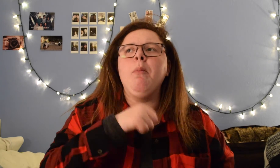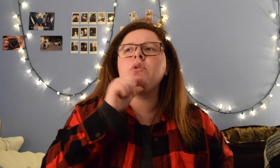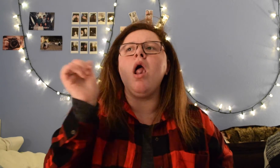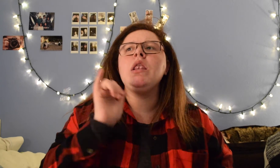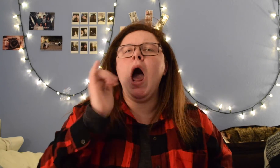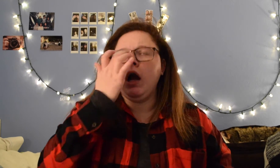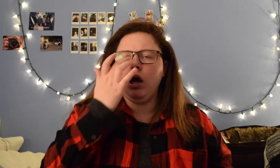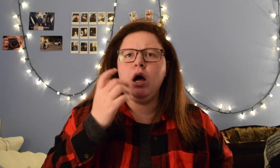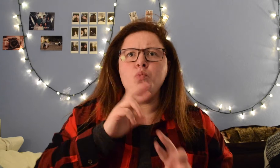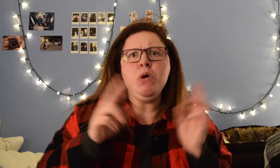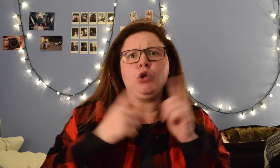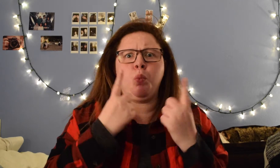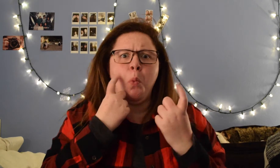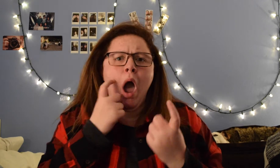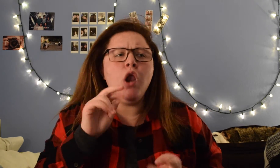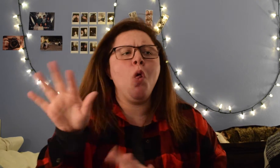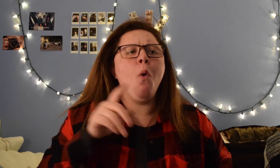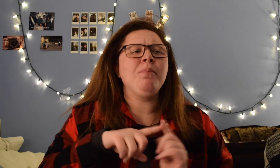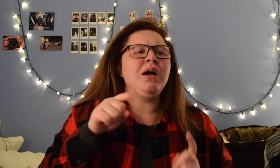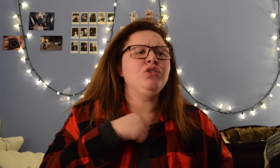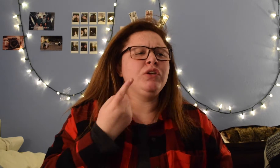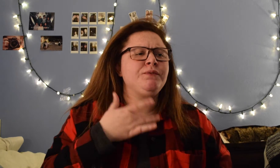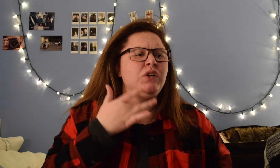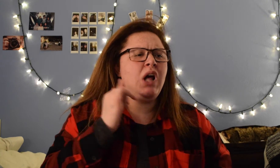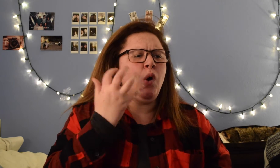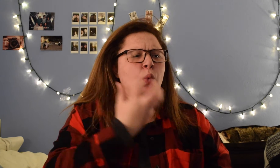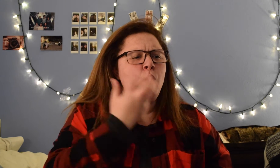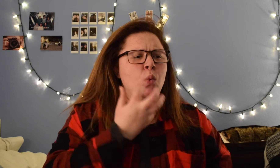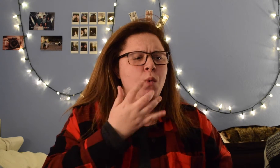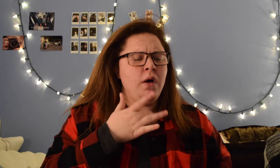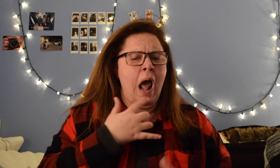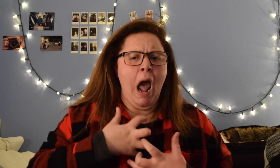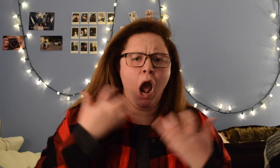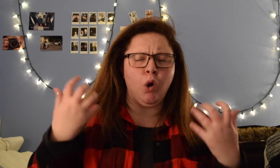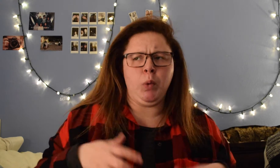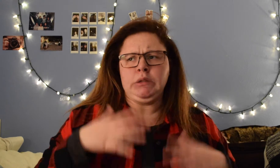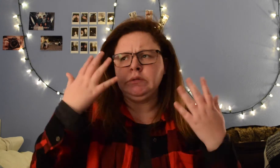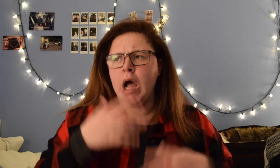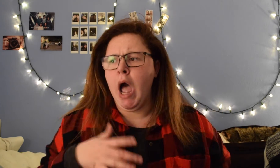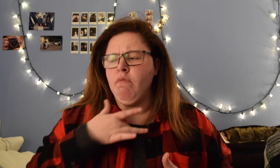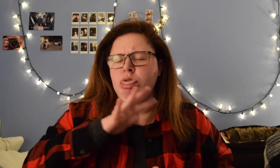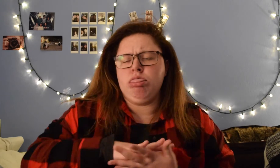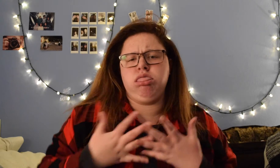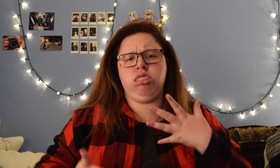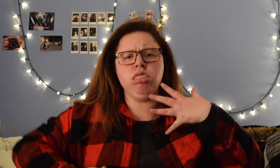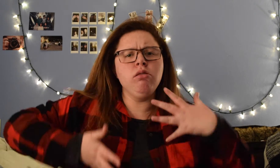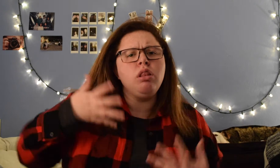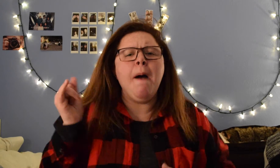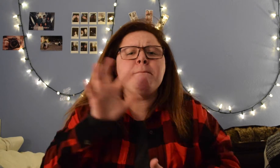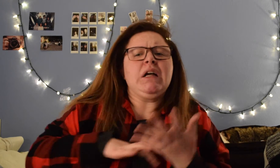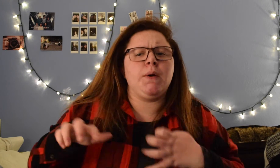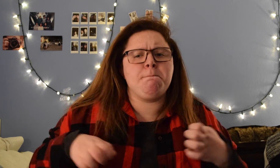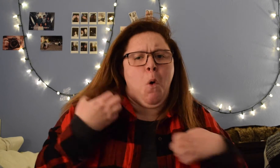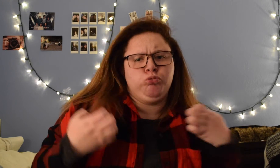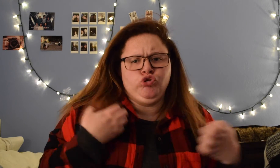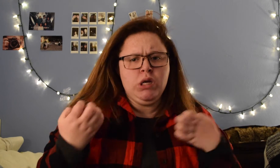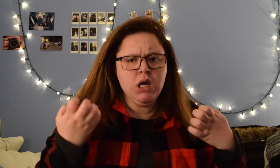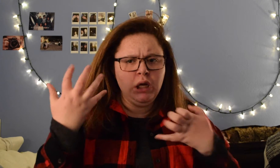It wasn't like I'm going to lose it and cry. It was more of mixed emotions of angry, sadness